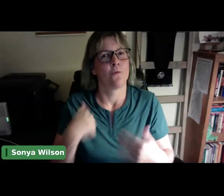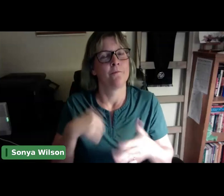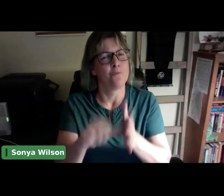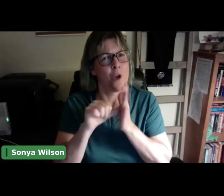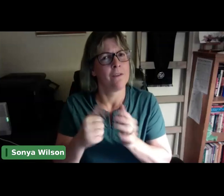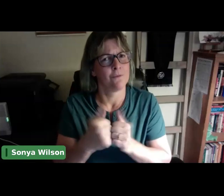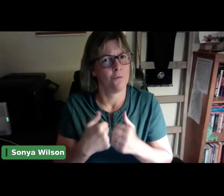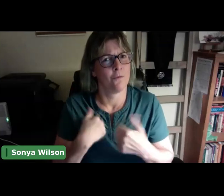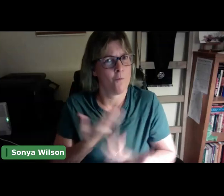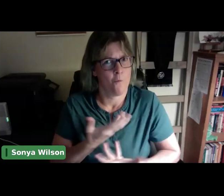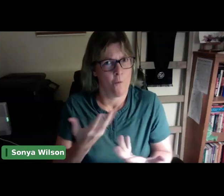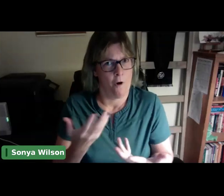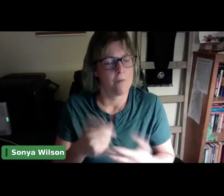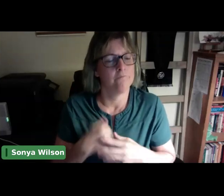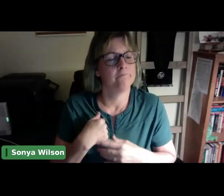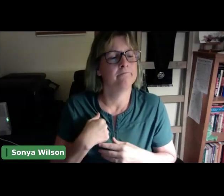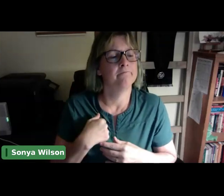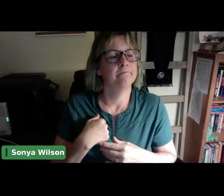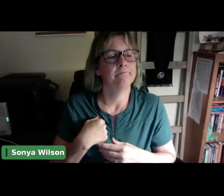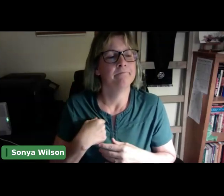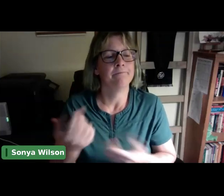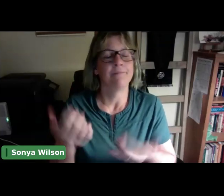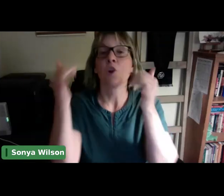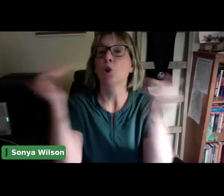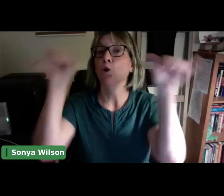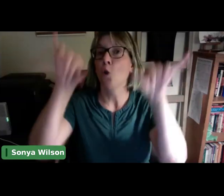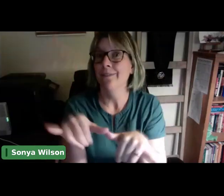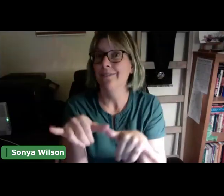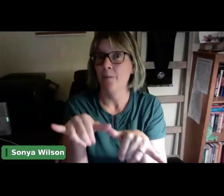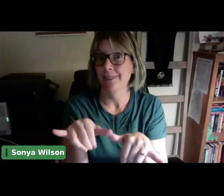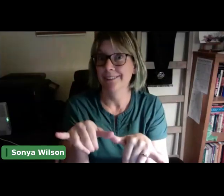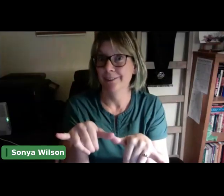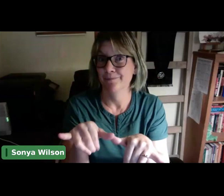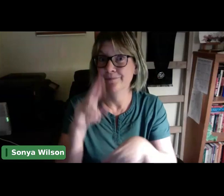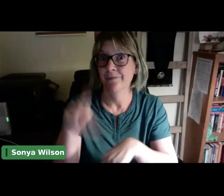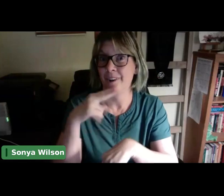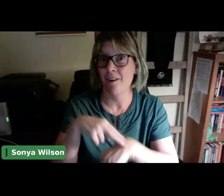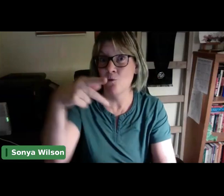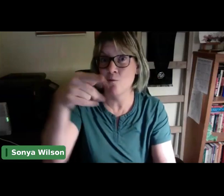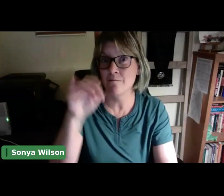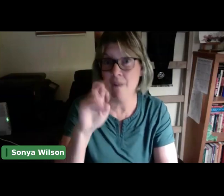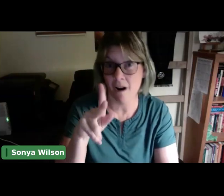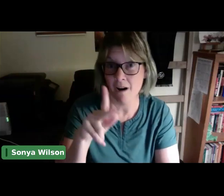One park that is kind of a shining example that I'd like to share a bit about. Is Yosemite.